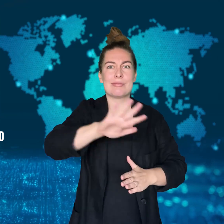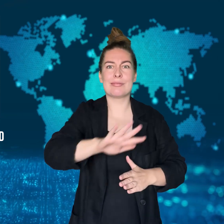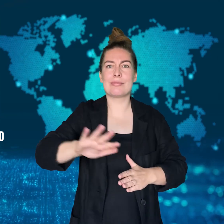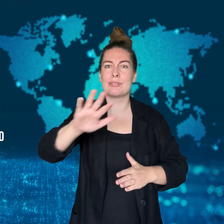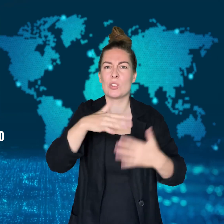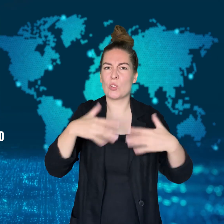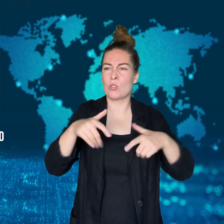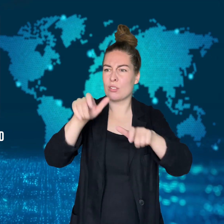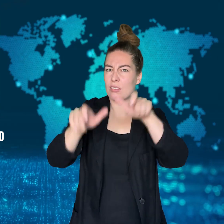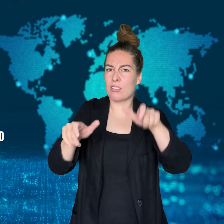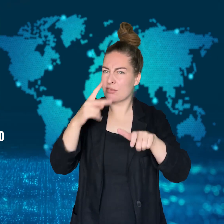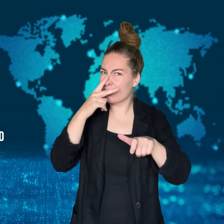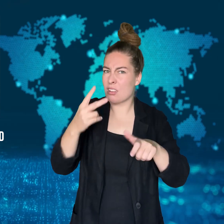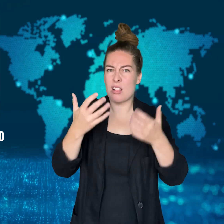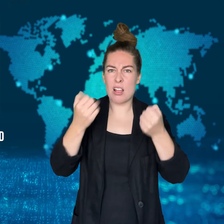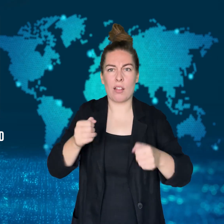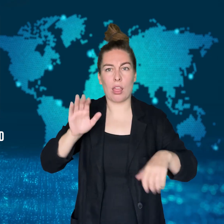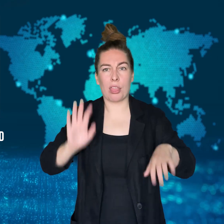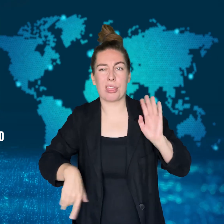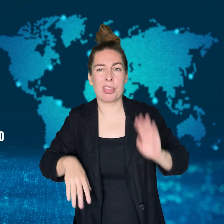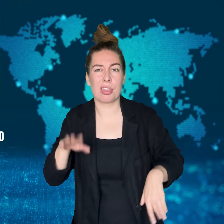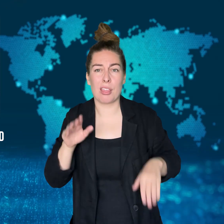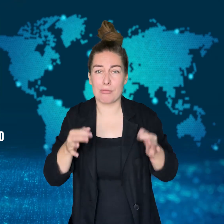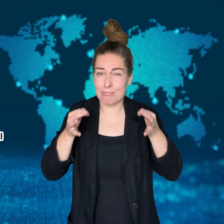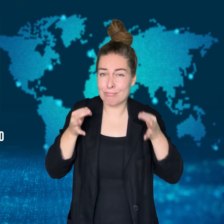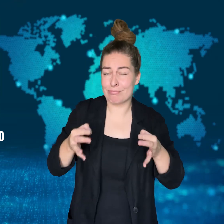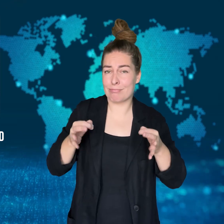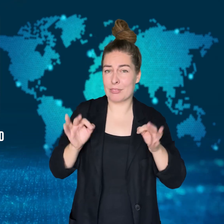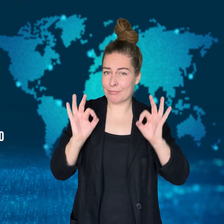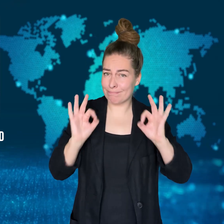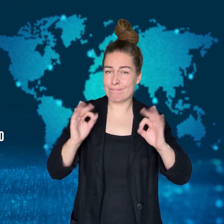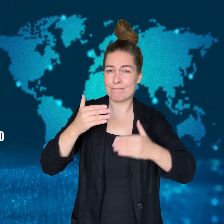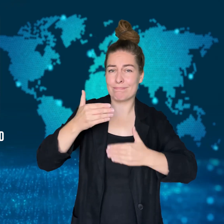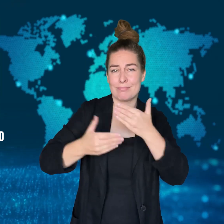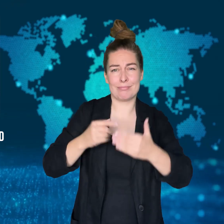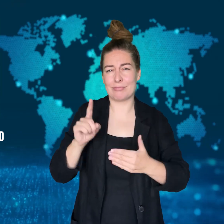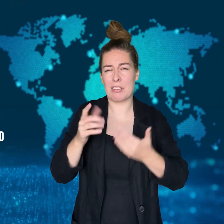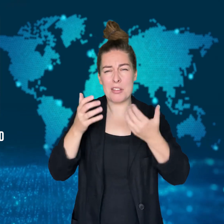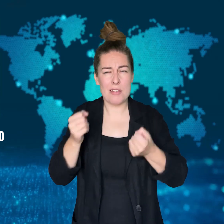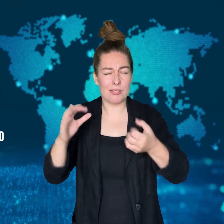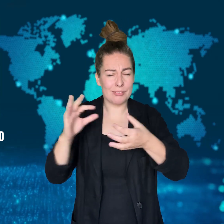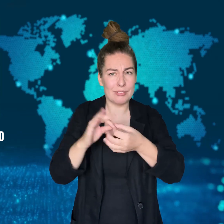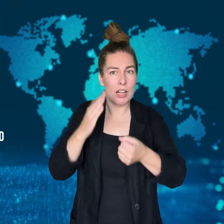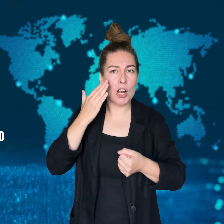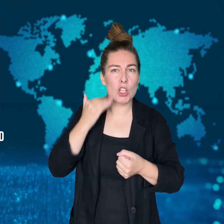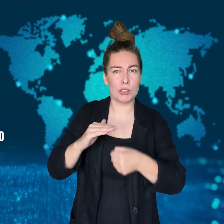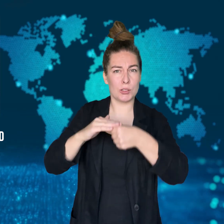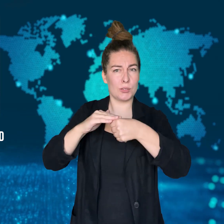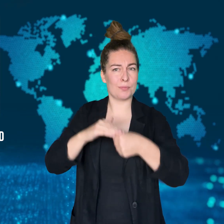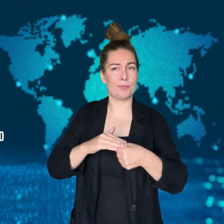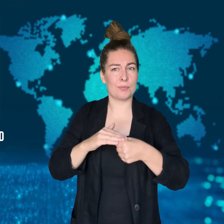The main claimant, Mr Ali Jasmin, accused those dealing with him of